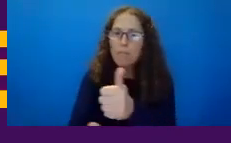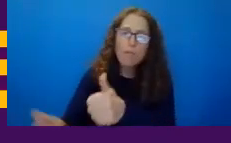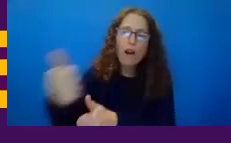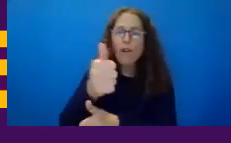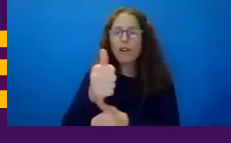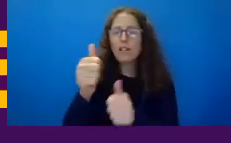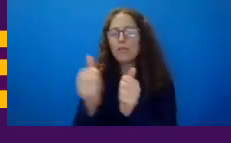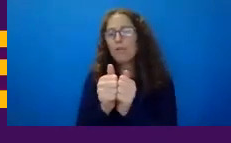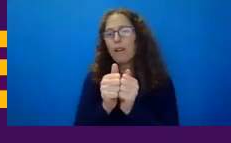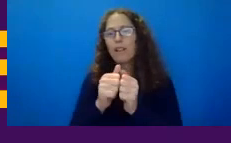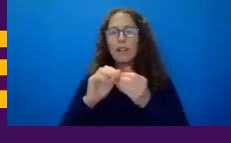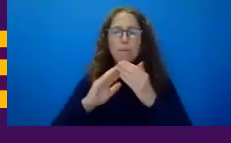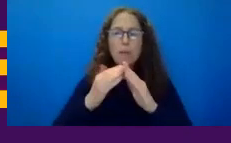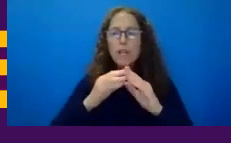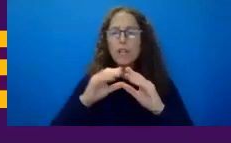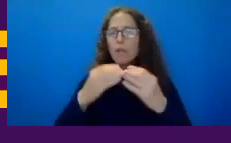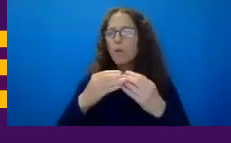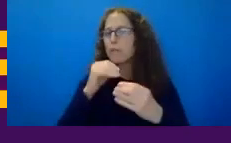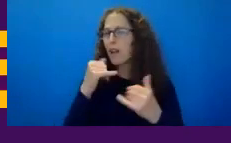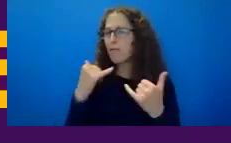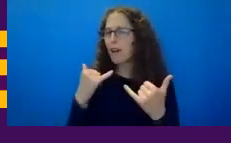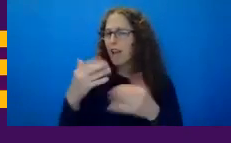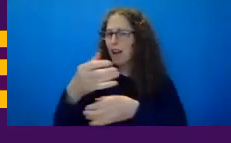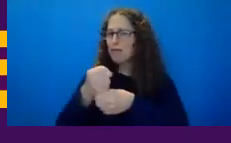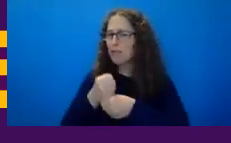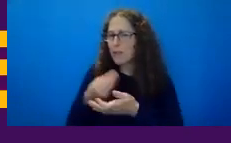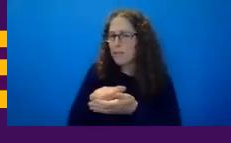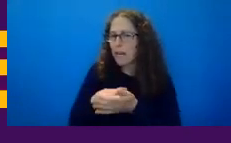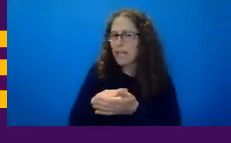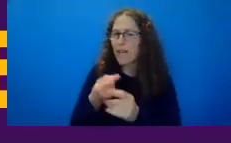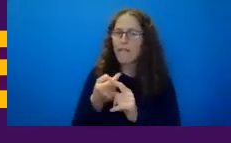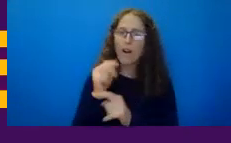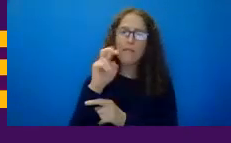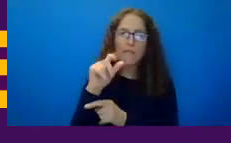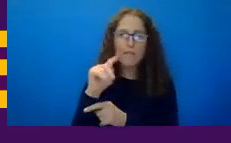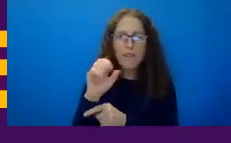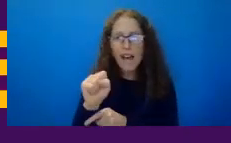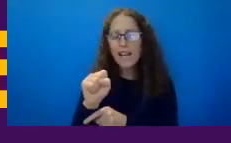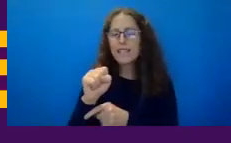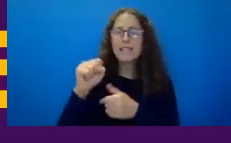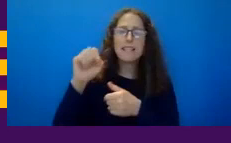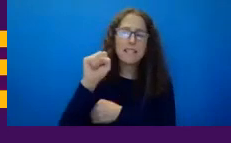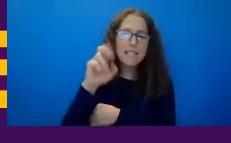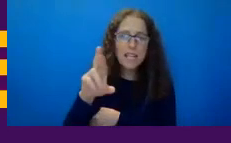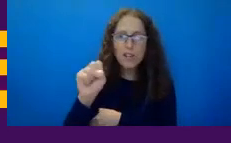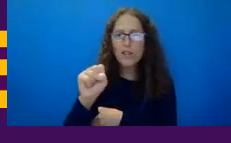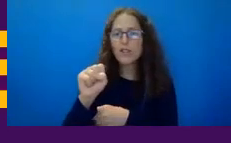WITH THE GOVERNMENT. TO DRAW DOWN A LITTLE BIT MORE SPECIFICALLY ON THAT, PRIORITY